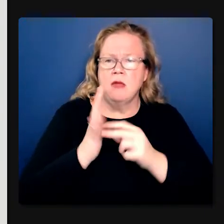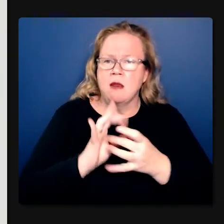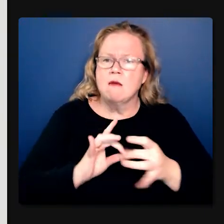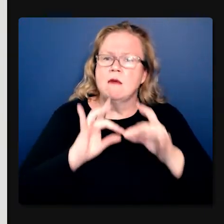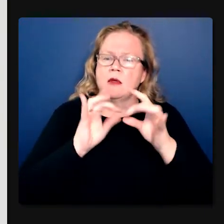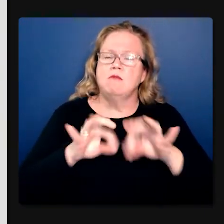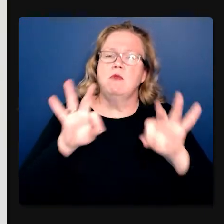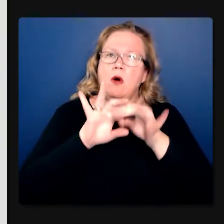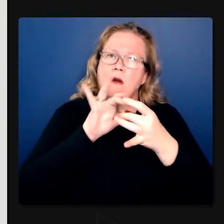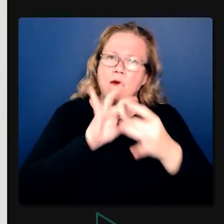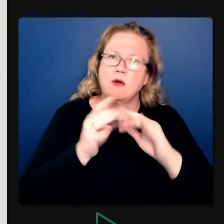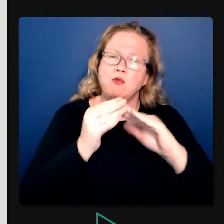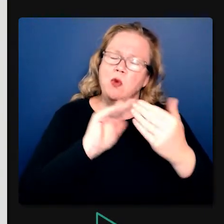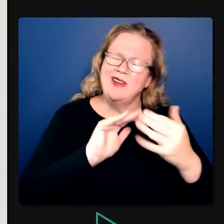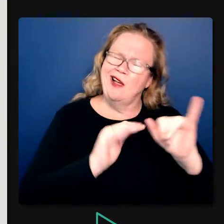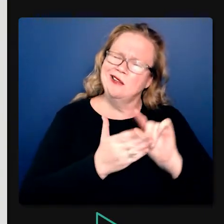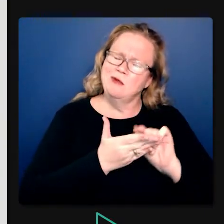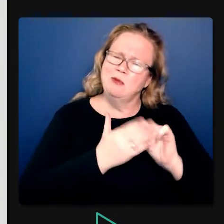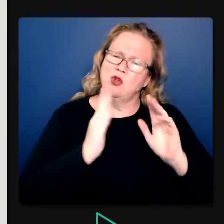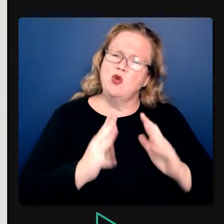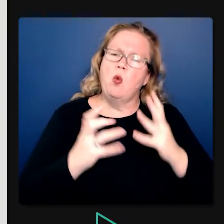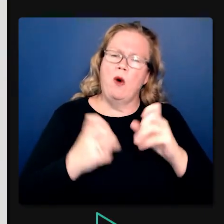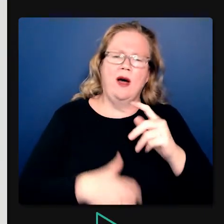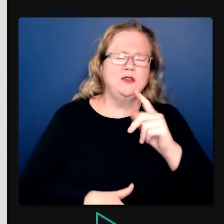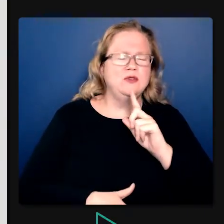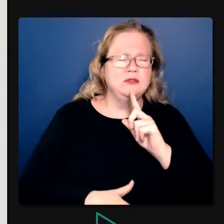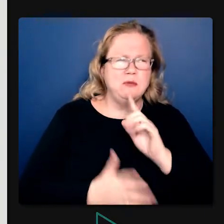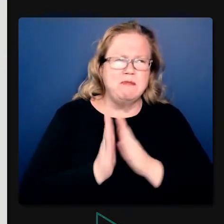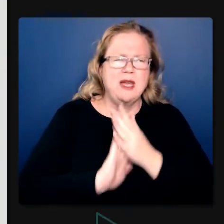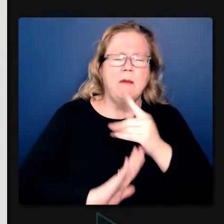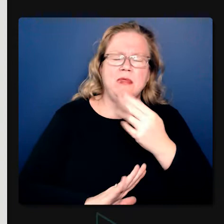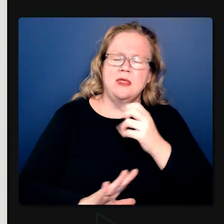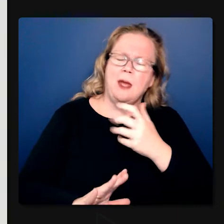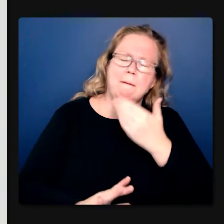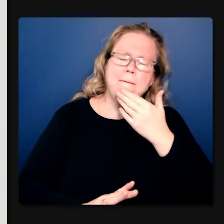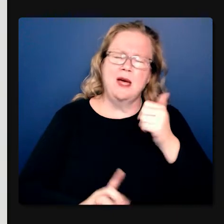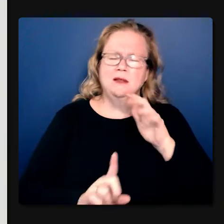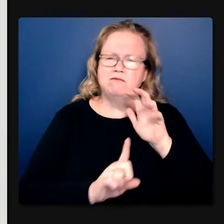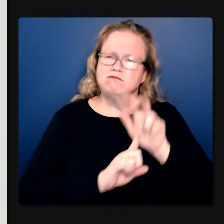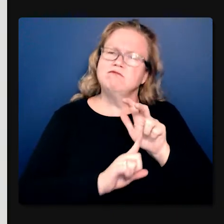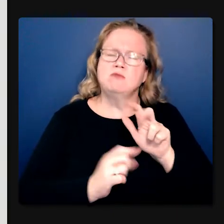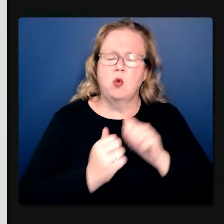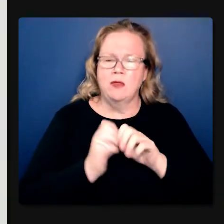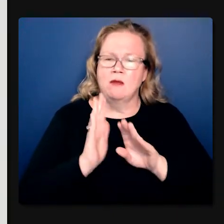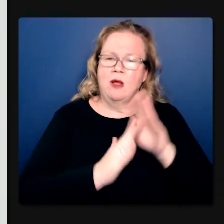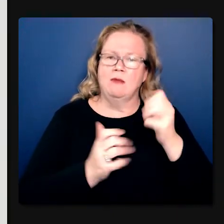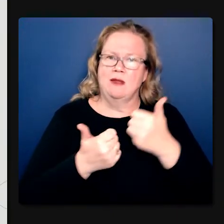And as a publisher, we want to be the absolute best in supporting our game development partners.